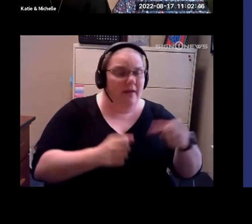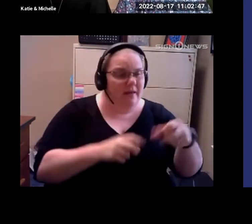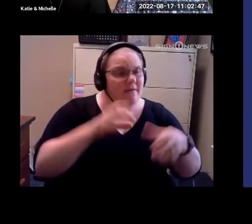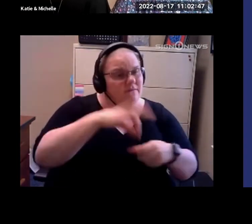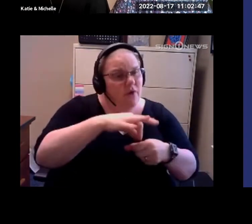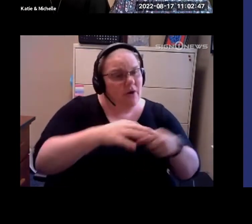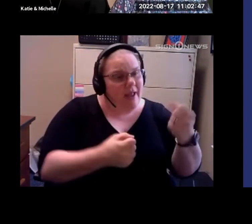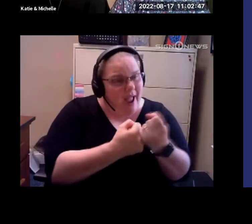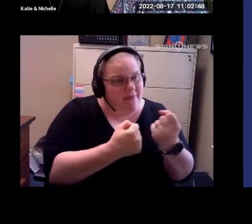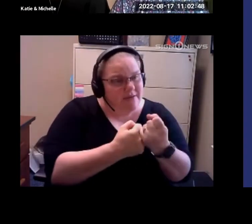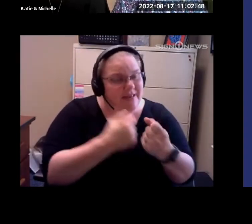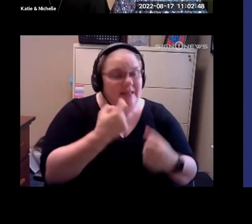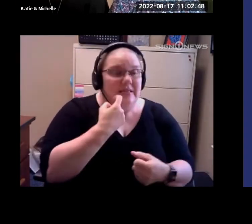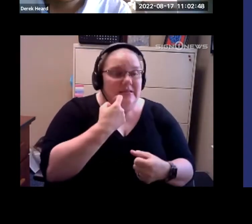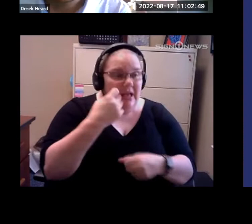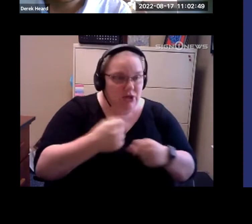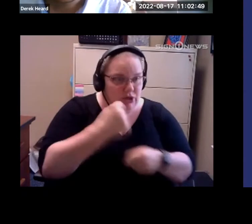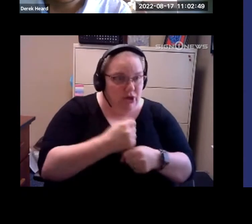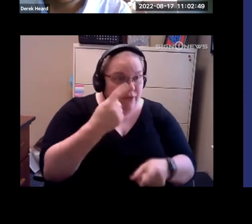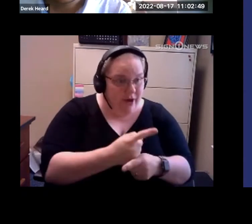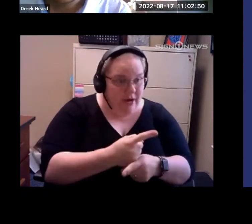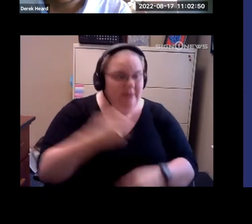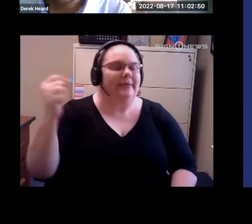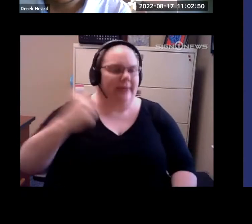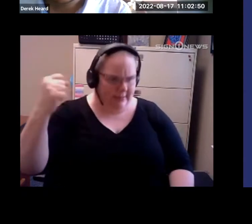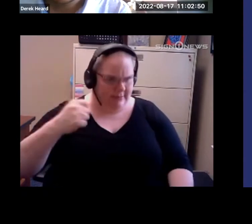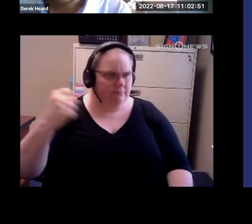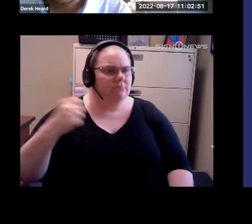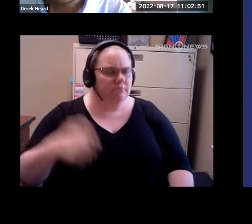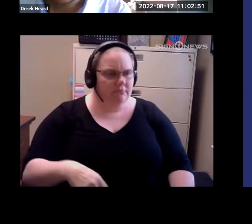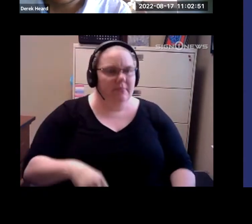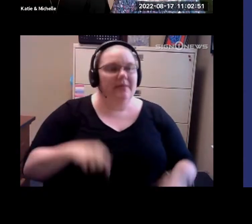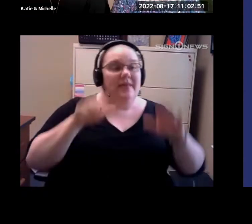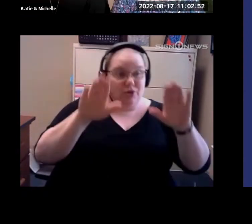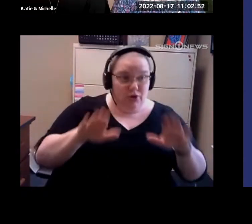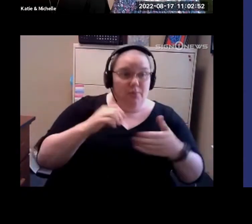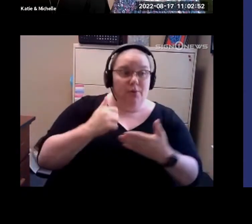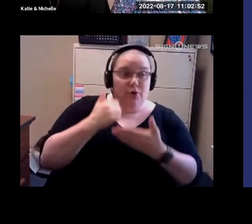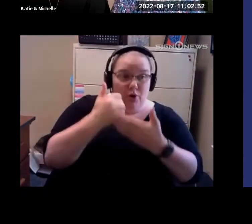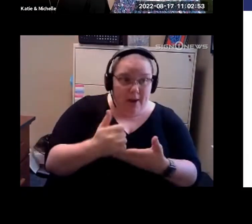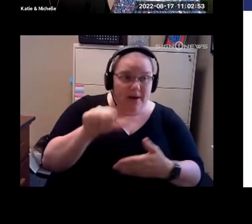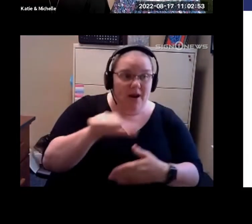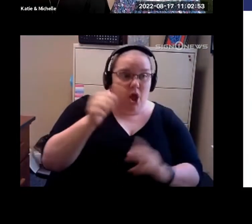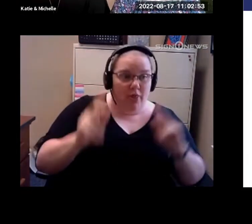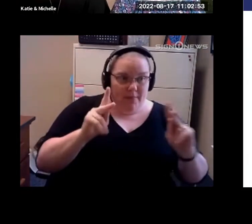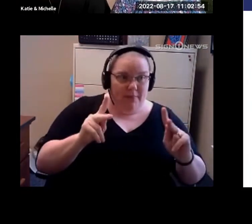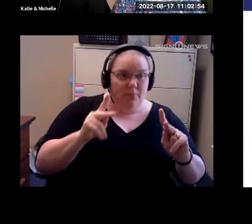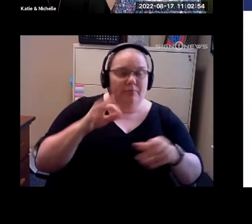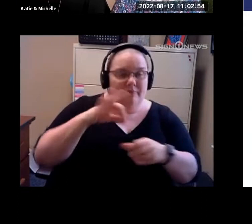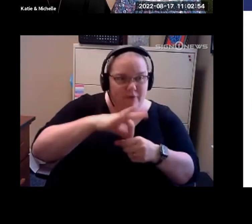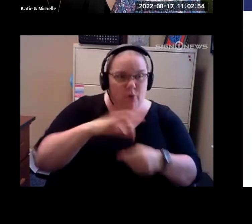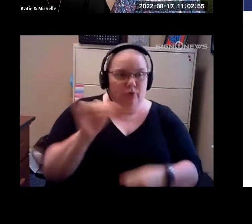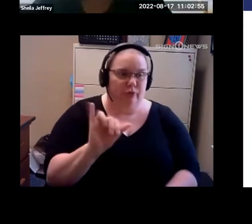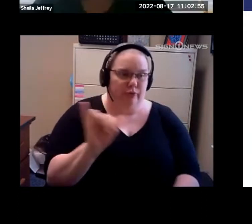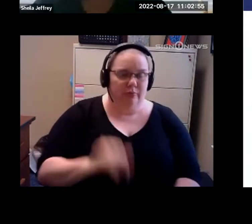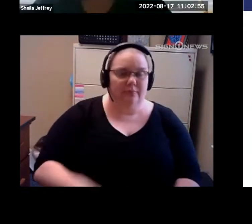last year right yeah that's super you're helping other people get their votes out all right Mandy